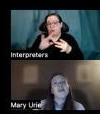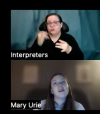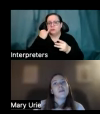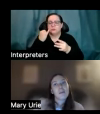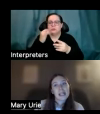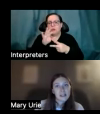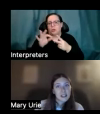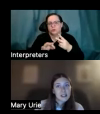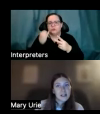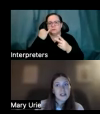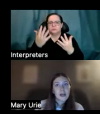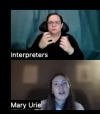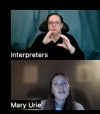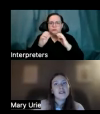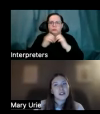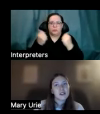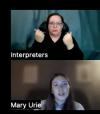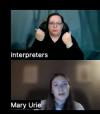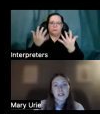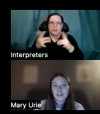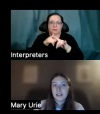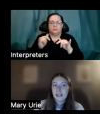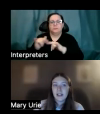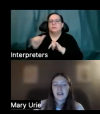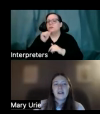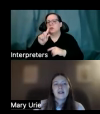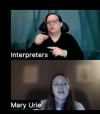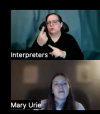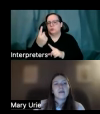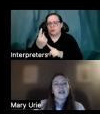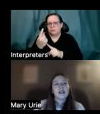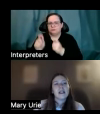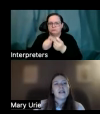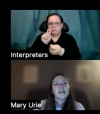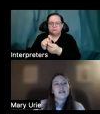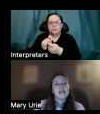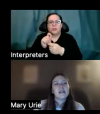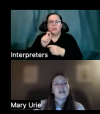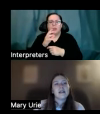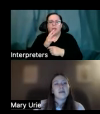with many legislators at once, not just one specifically. And I